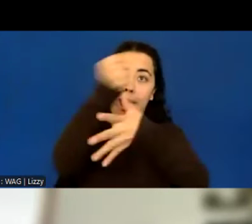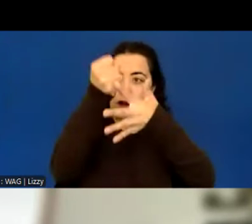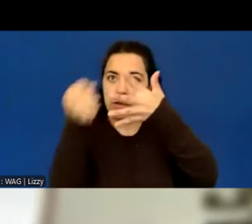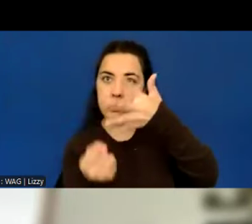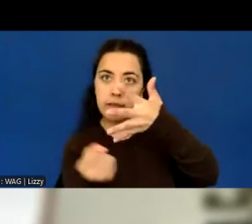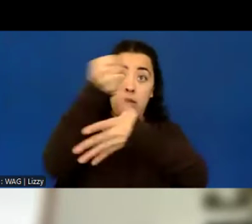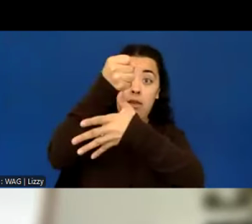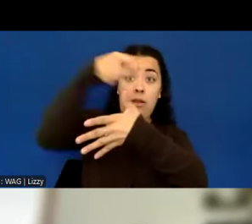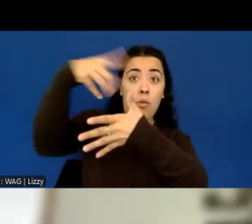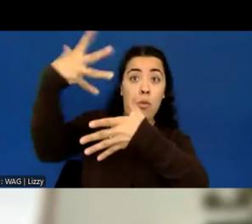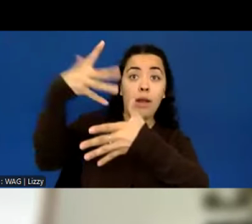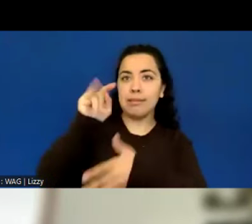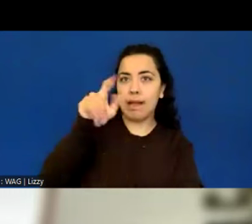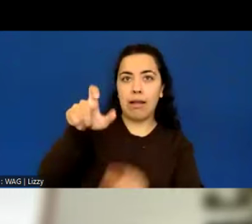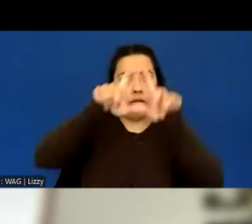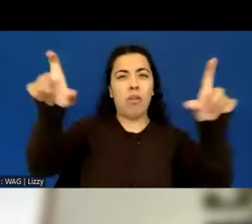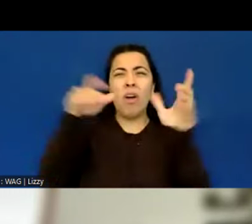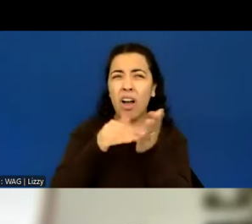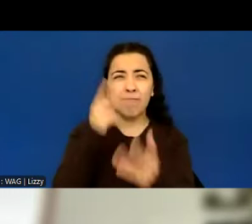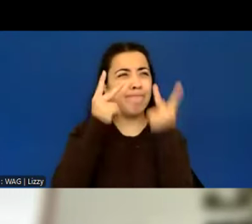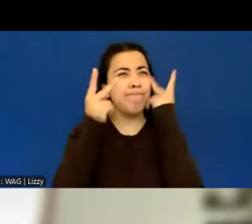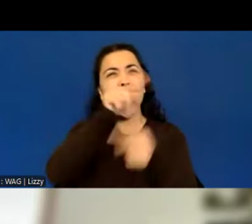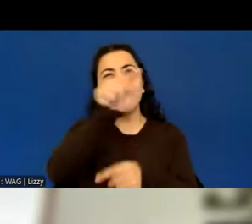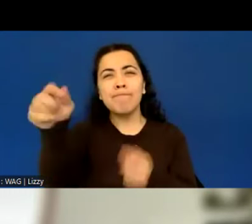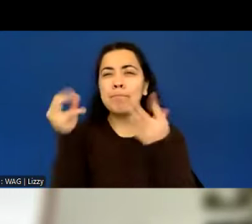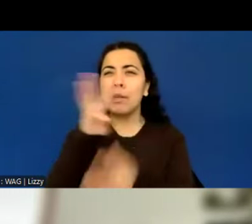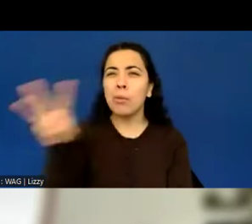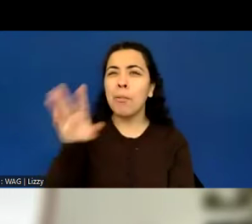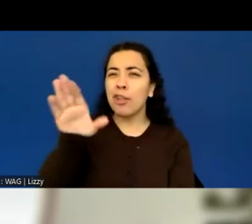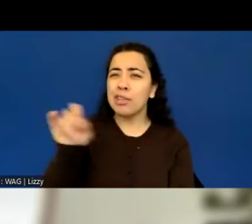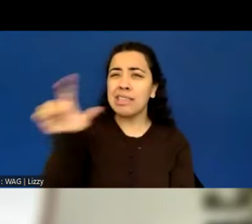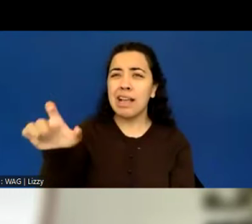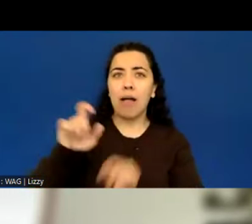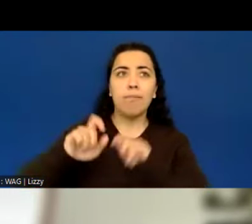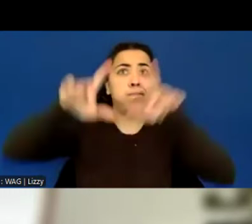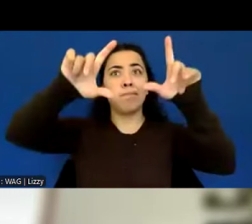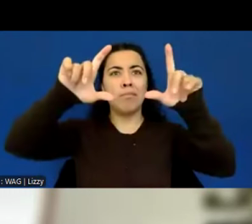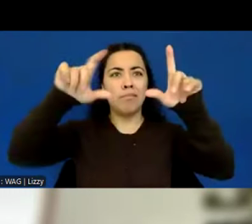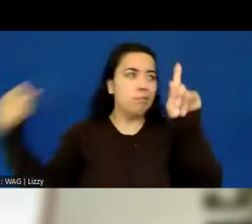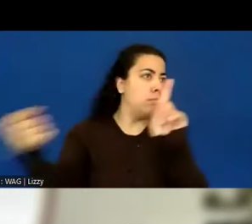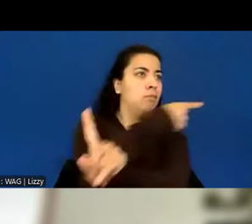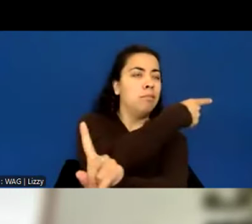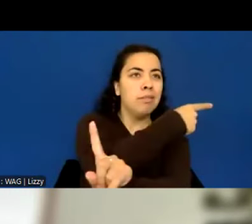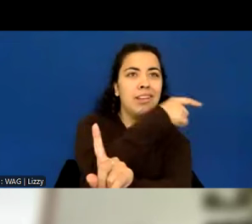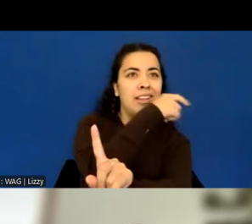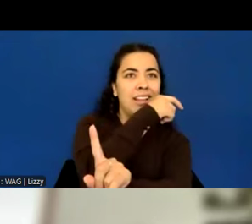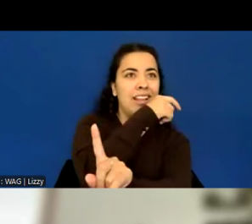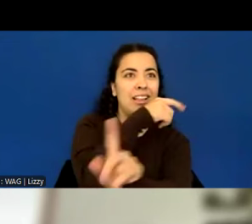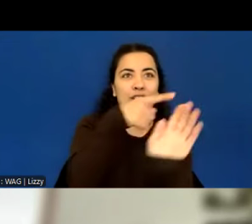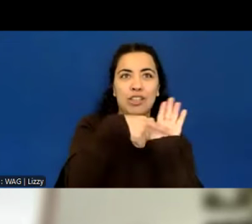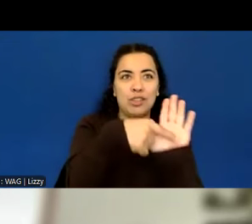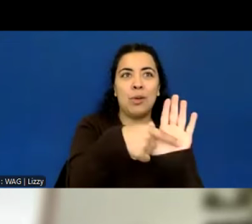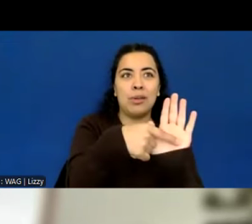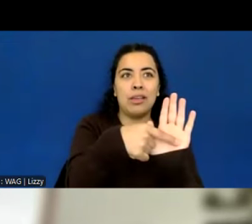Very often we find websites where styles are or elements are used only to convey a style without